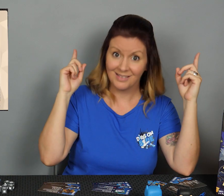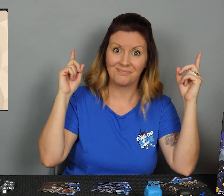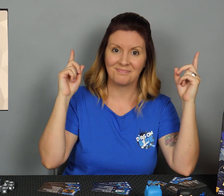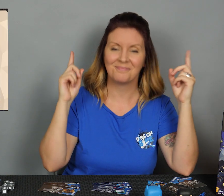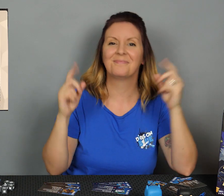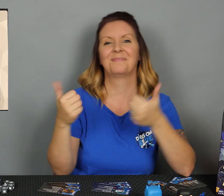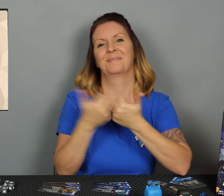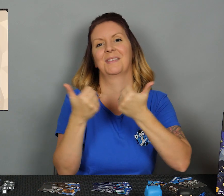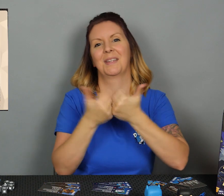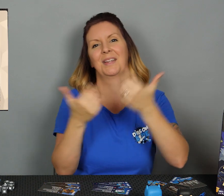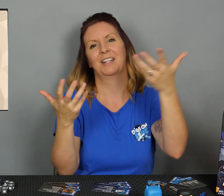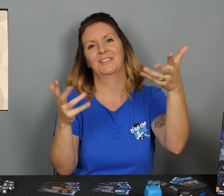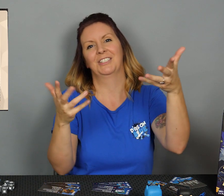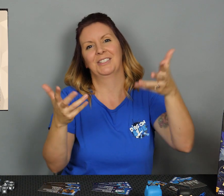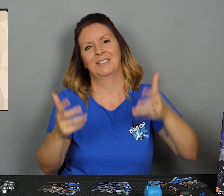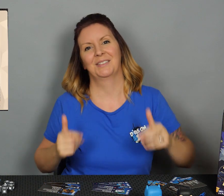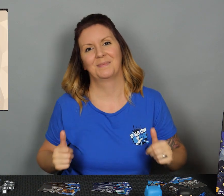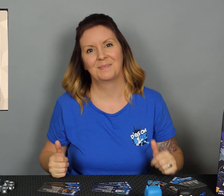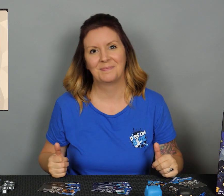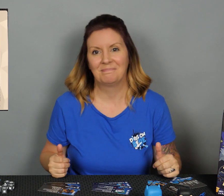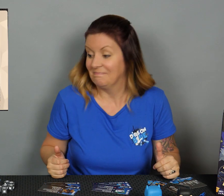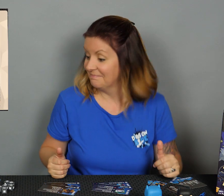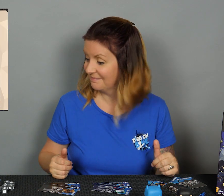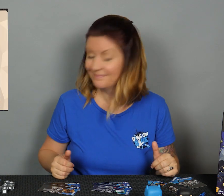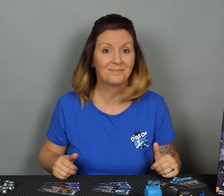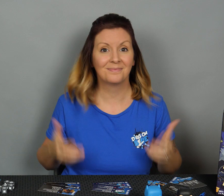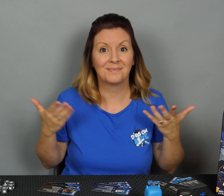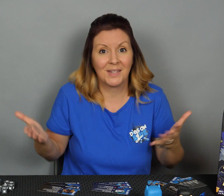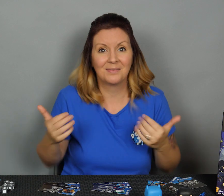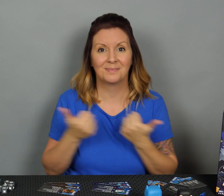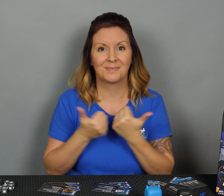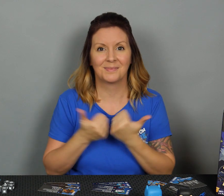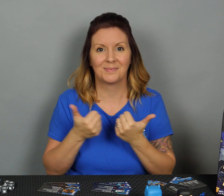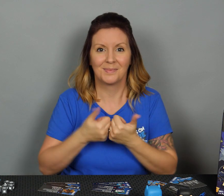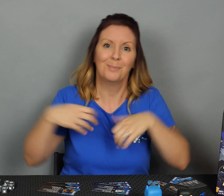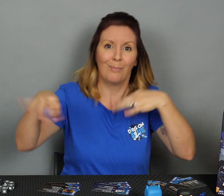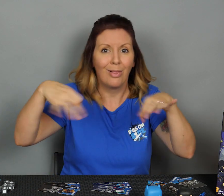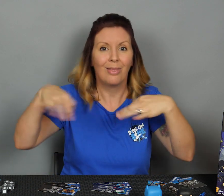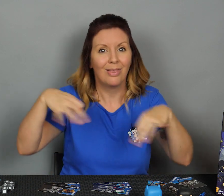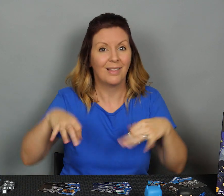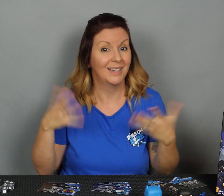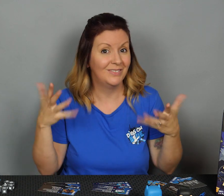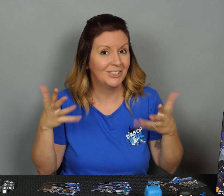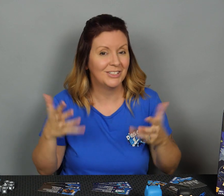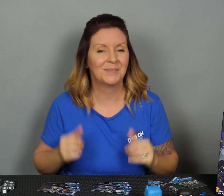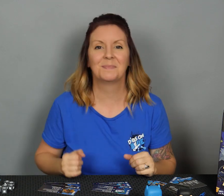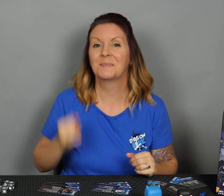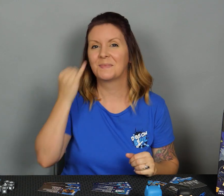Once a player achieves the scenario objective, the game is over. Well, that’s it for explaining Funkoverse!